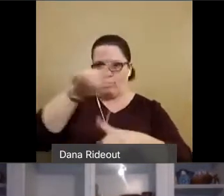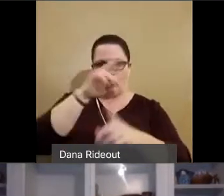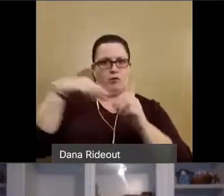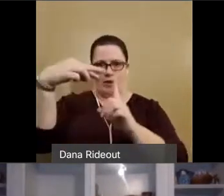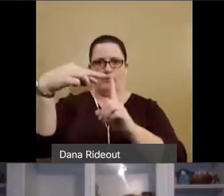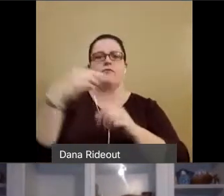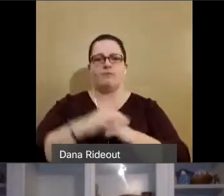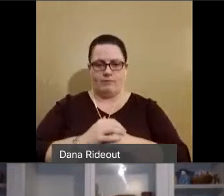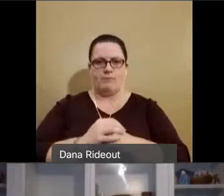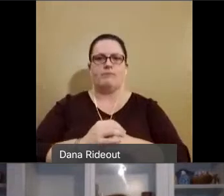The history of that,